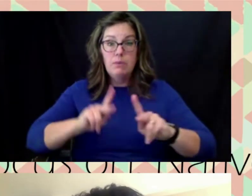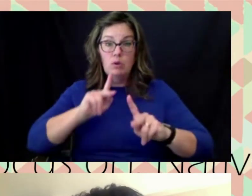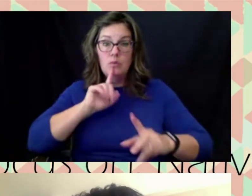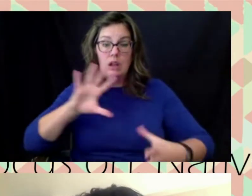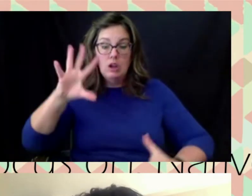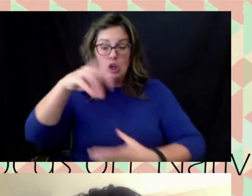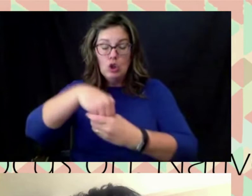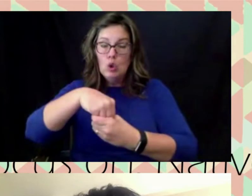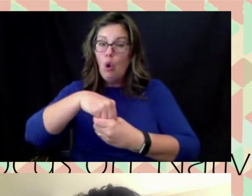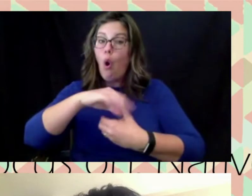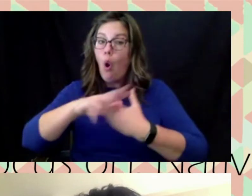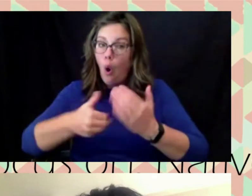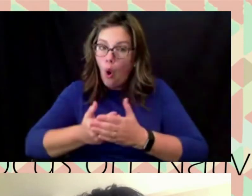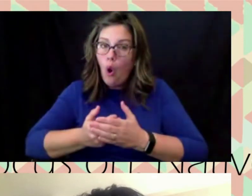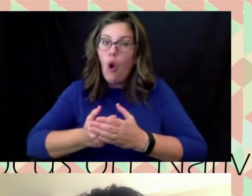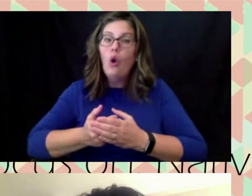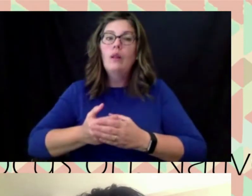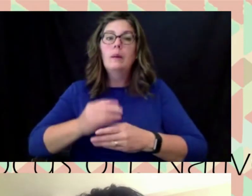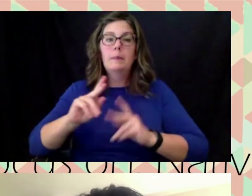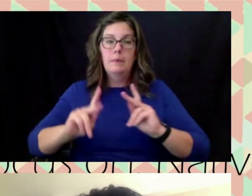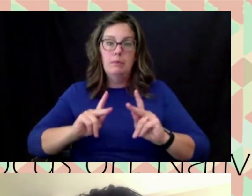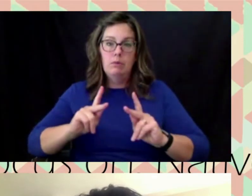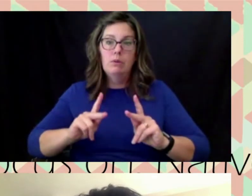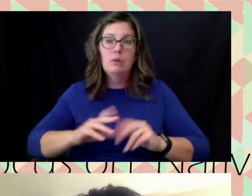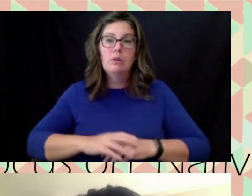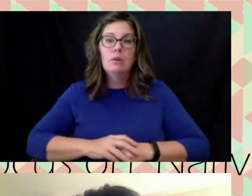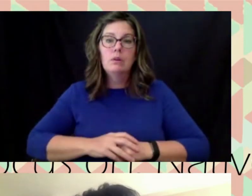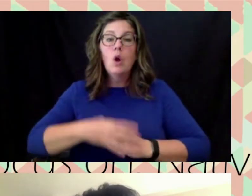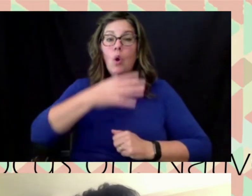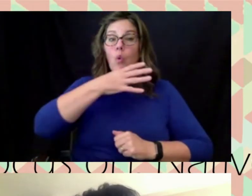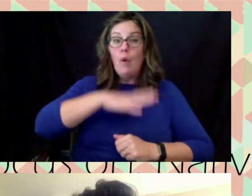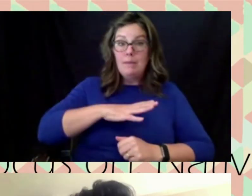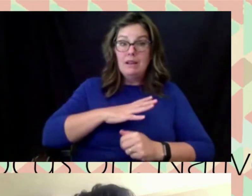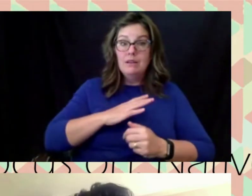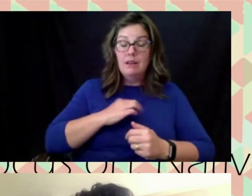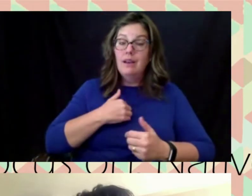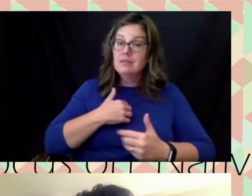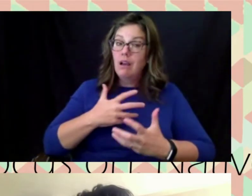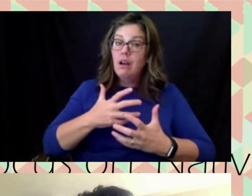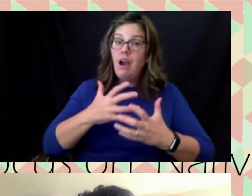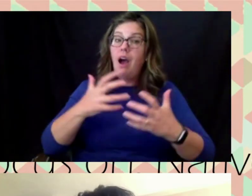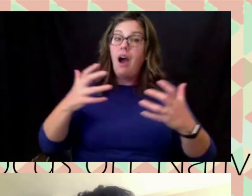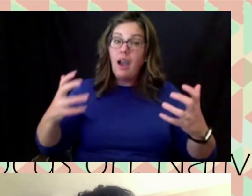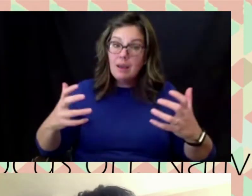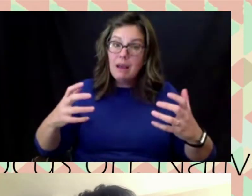women um experience you know high amounts of violence you know 84 of us will